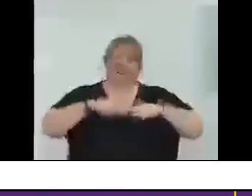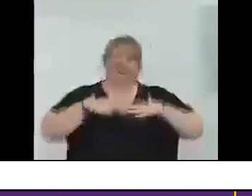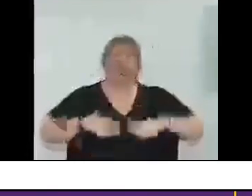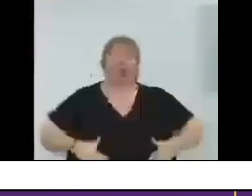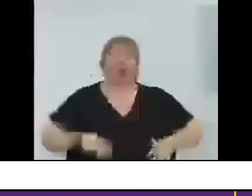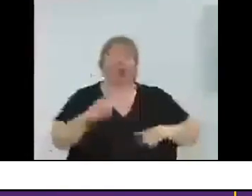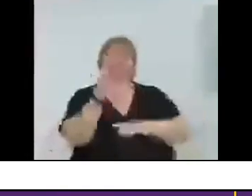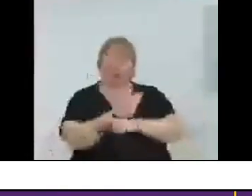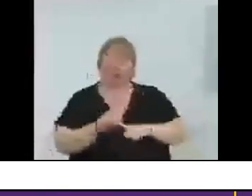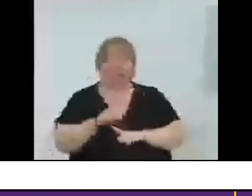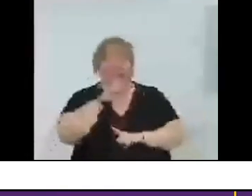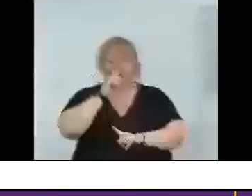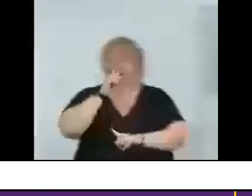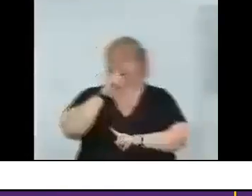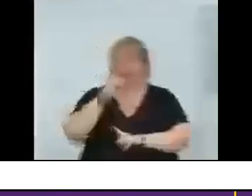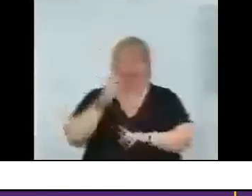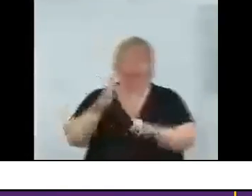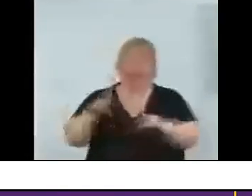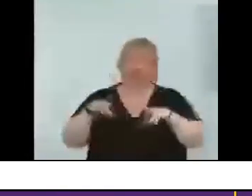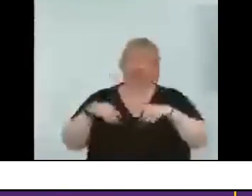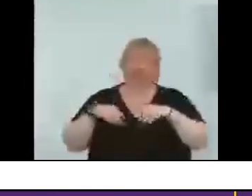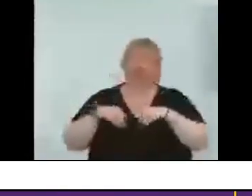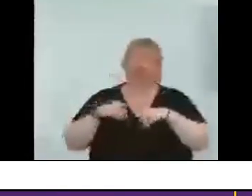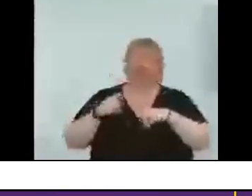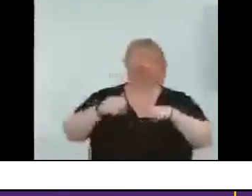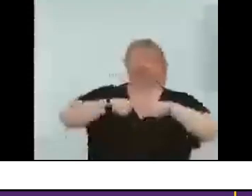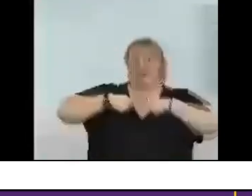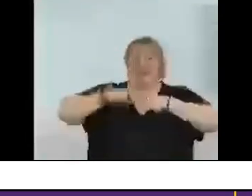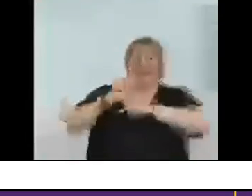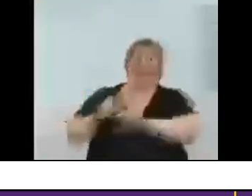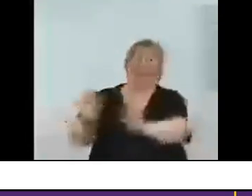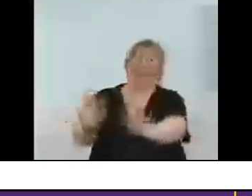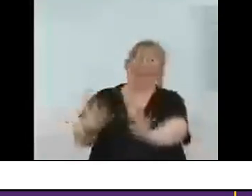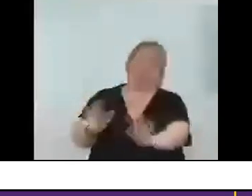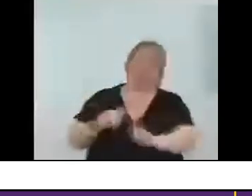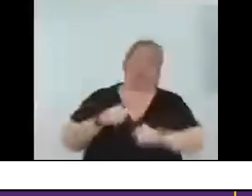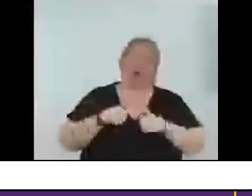take any credit for the design of the clothes. But it's like everything that sits around it